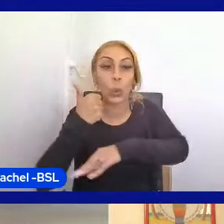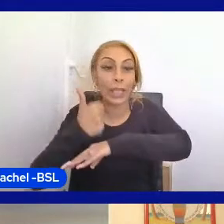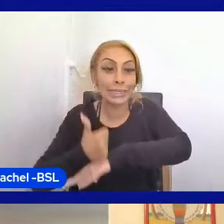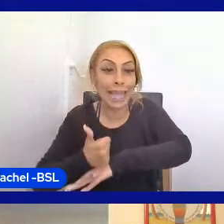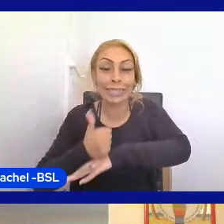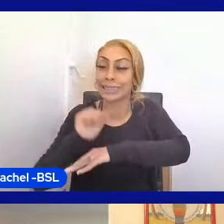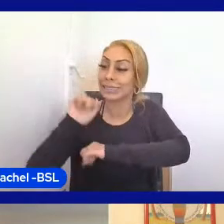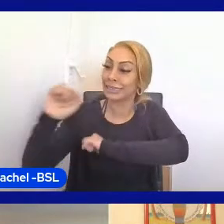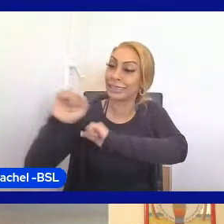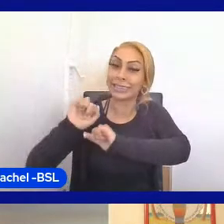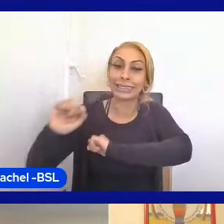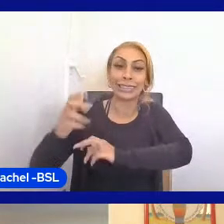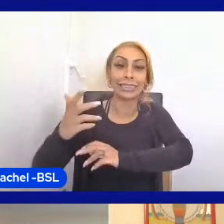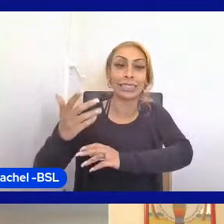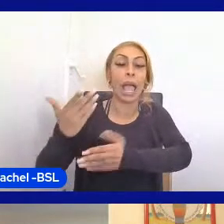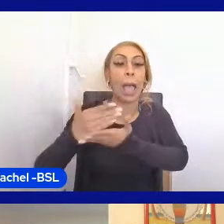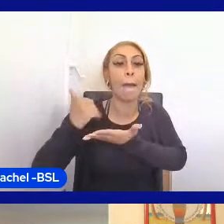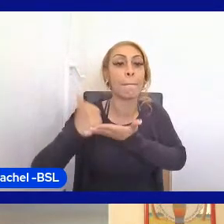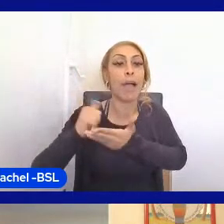And people can also access it from